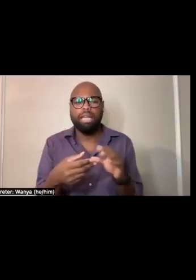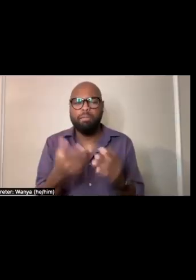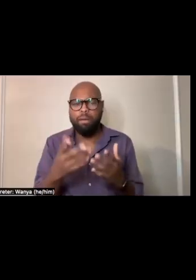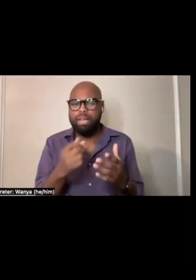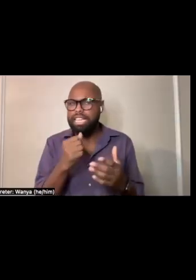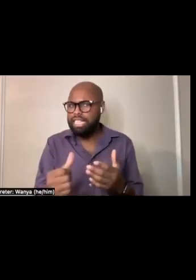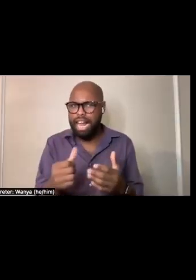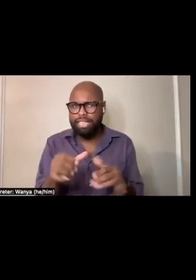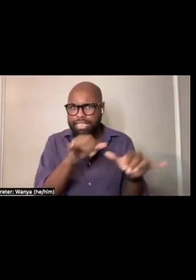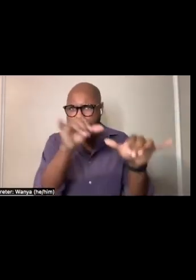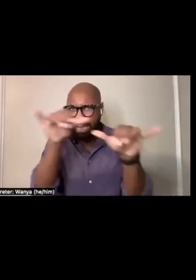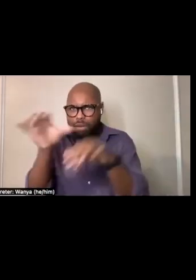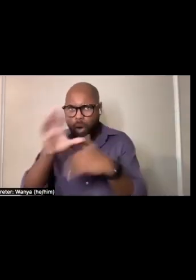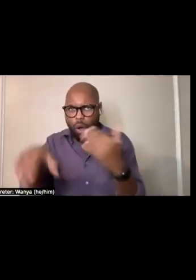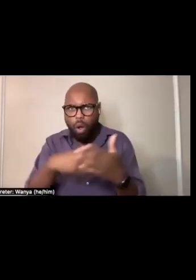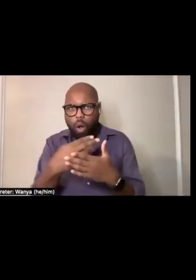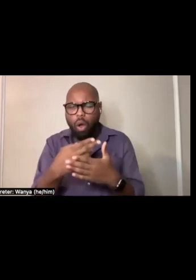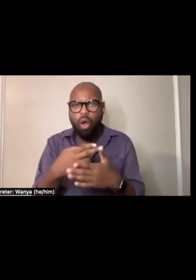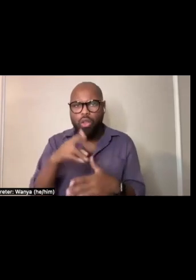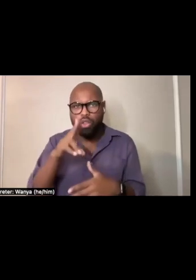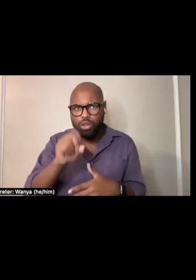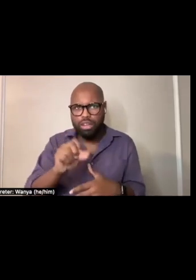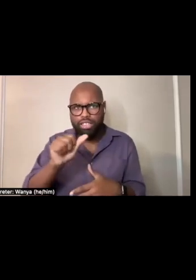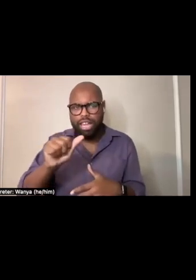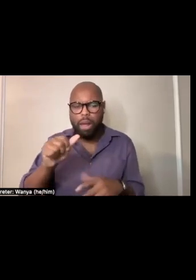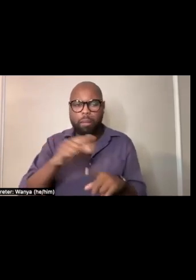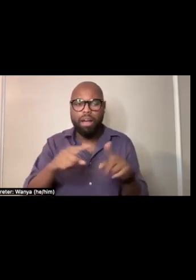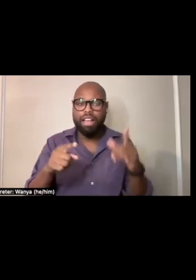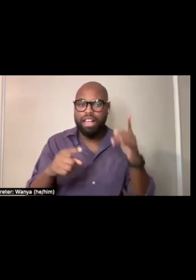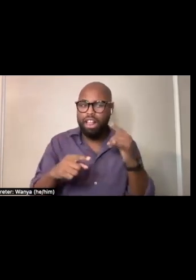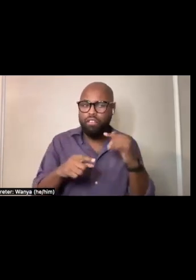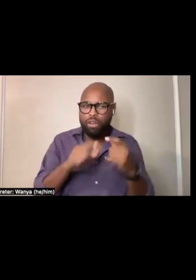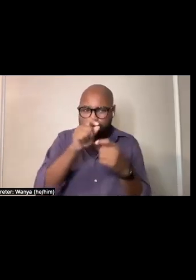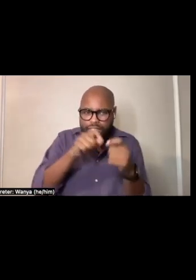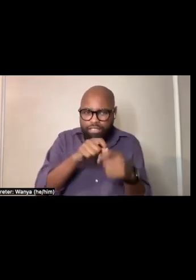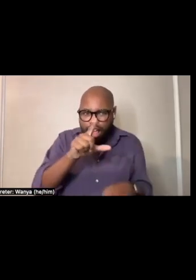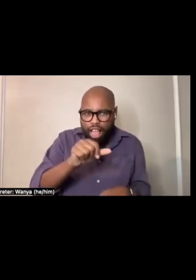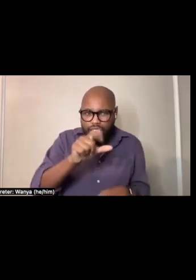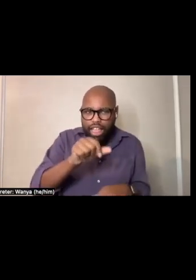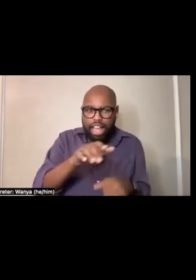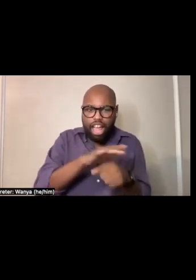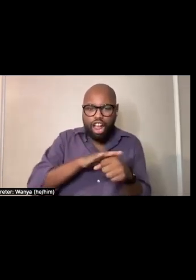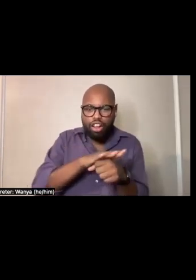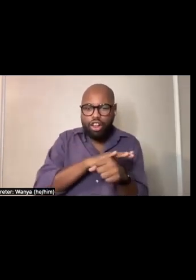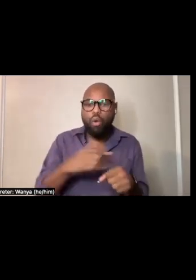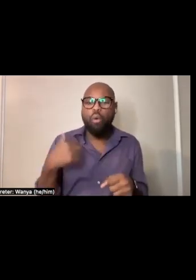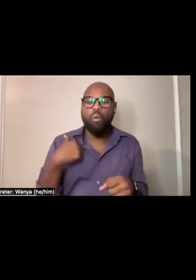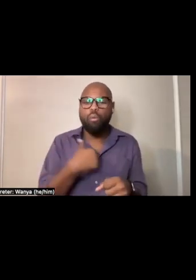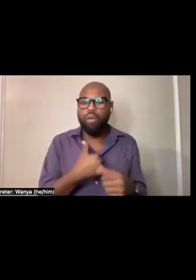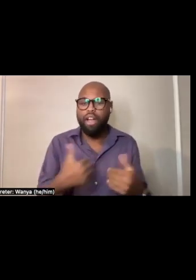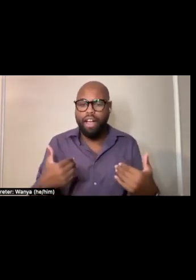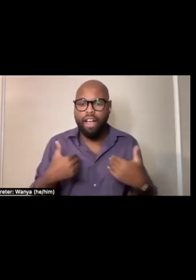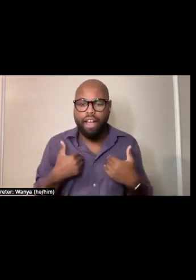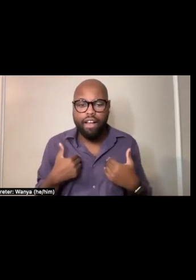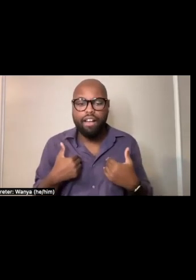but in California, particularly in the LA area. We have a state prohibition